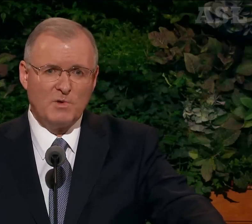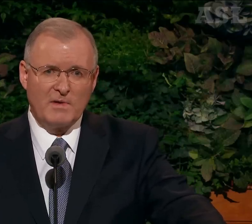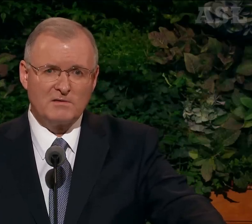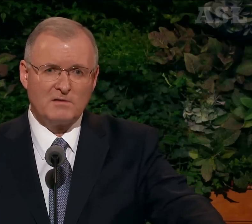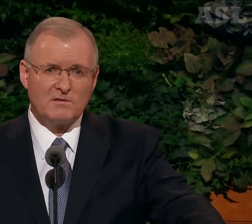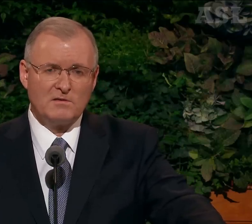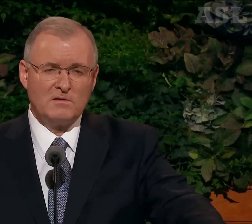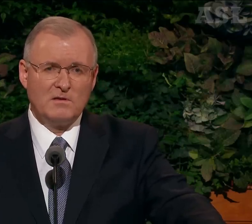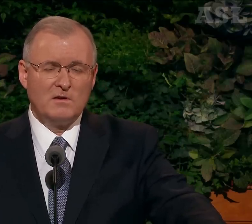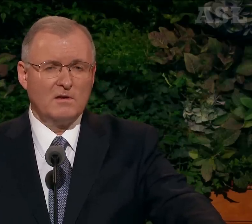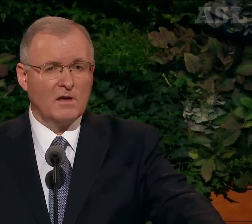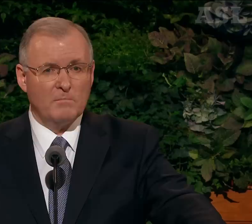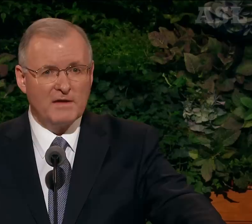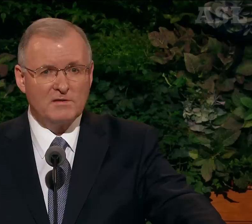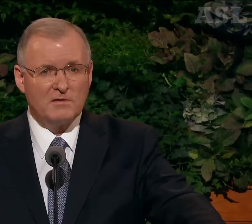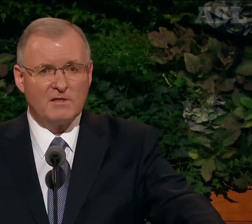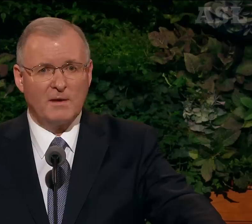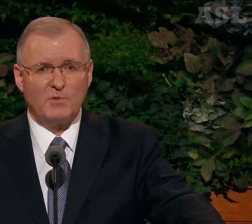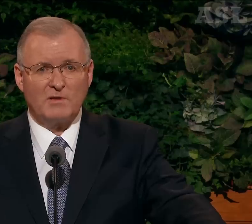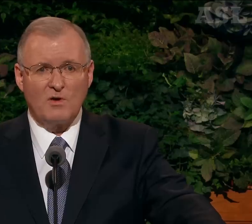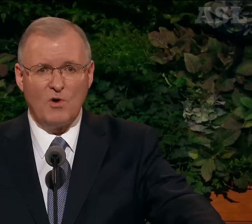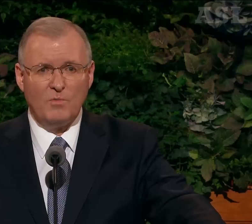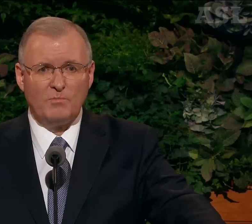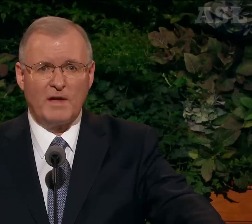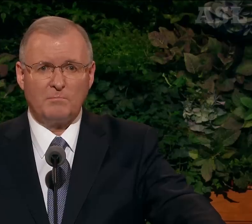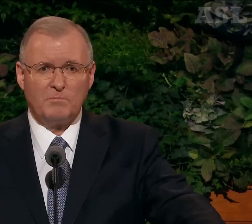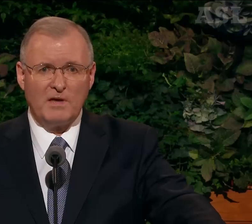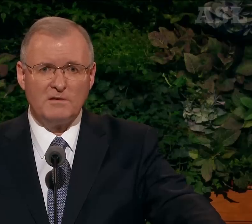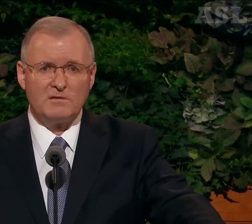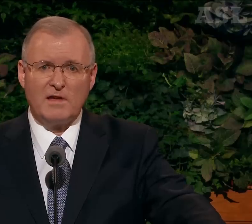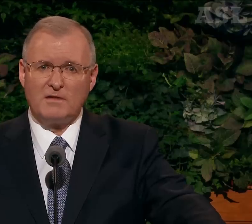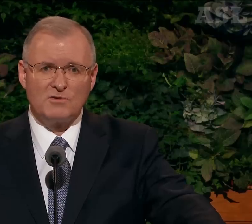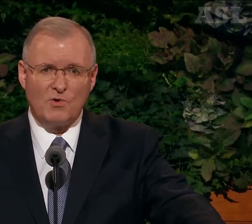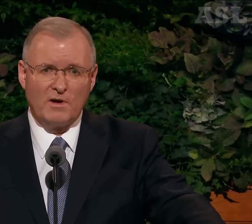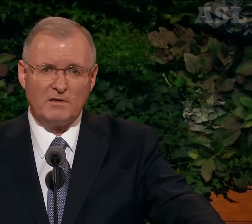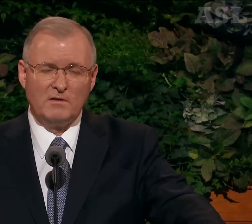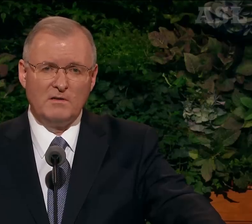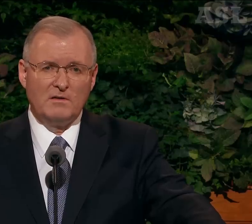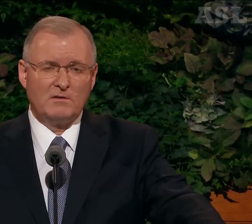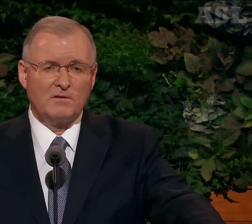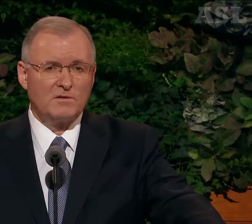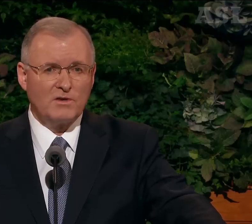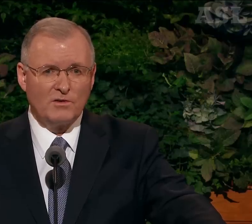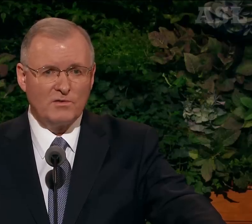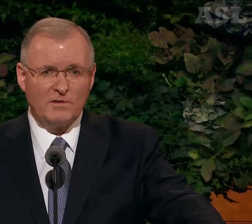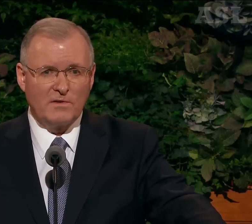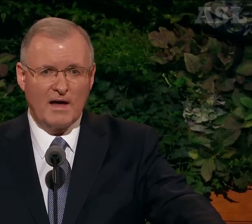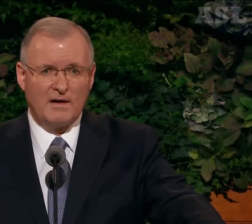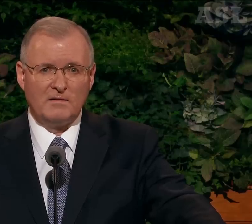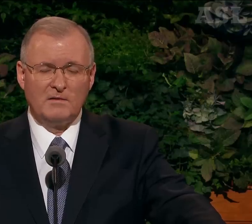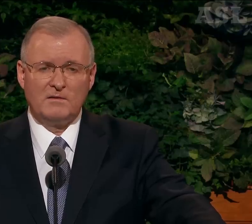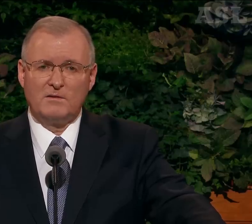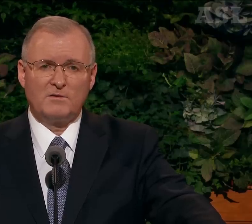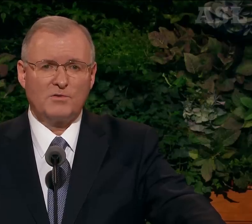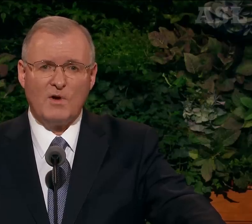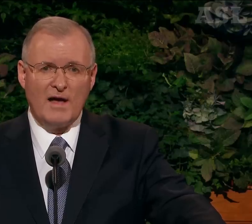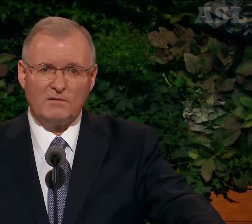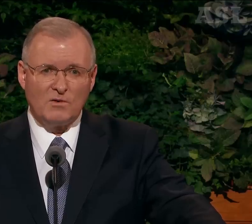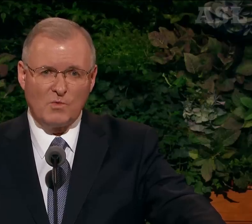AND HEARTS OPEN DAILY TO THE GOSPEL MESSAGE--A MESSAGE THAT